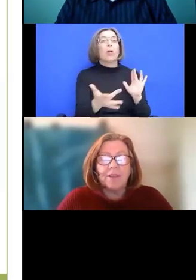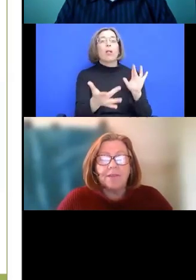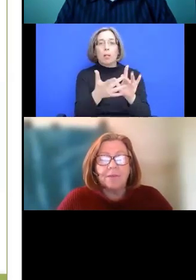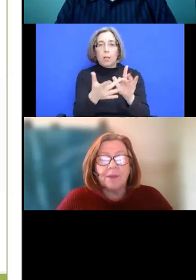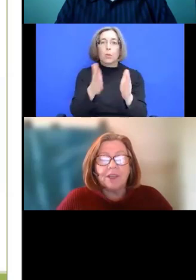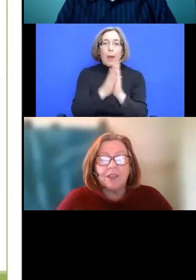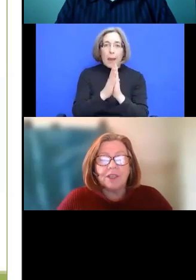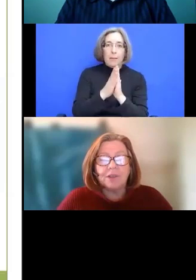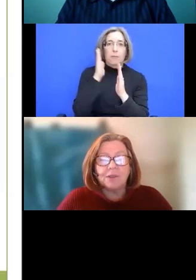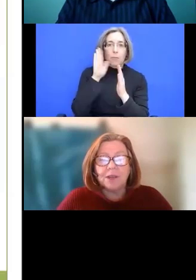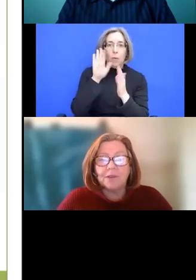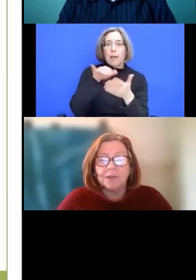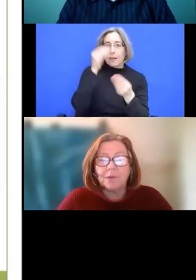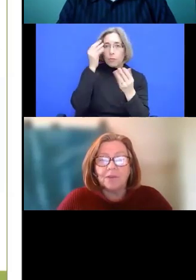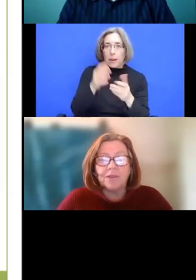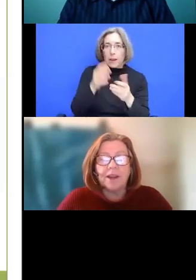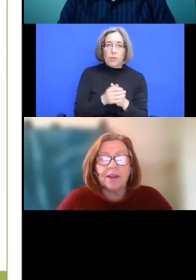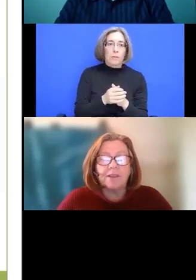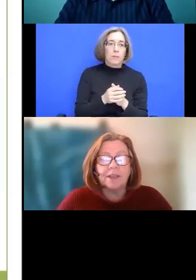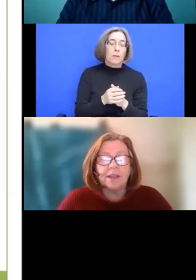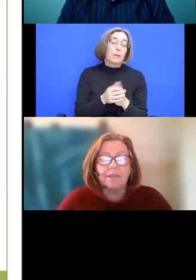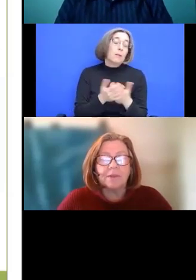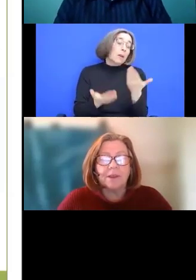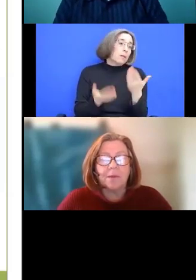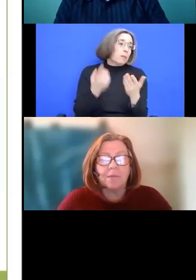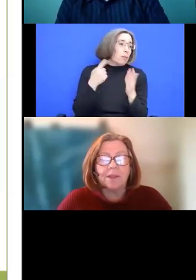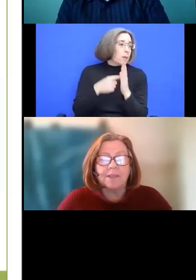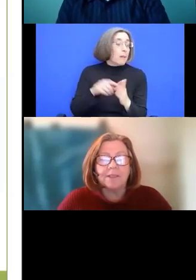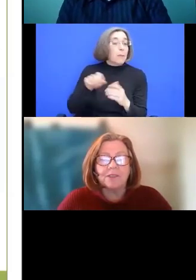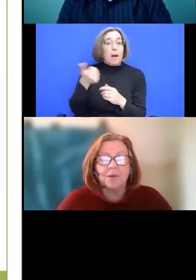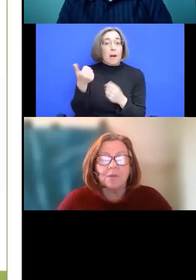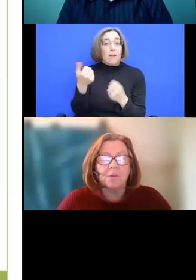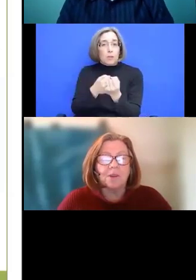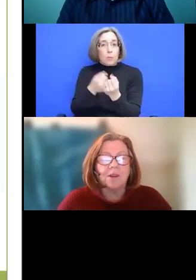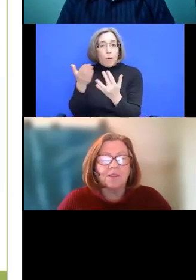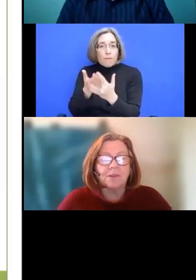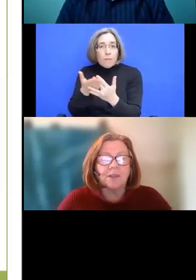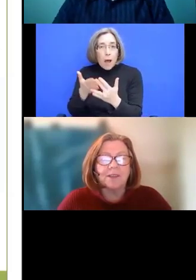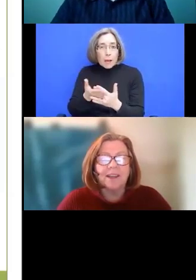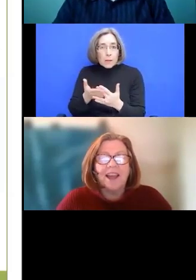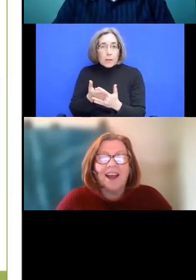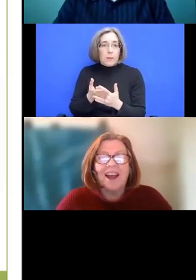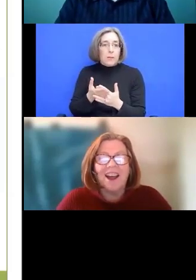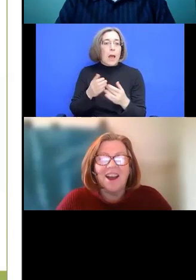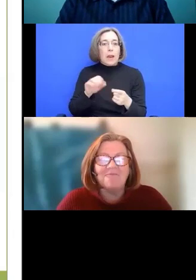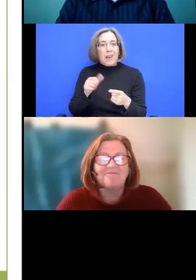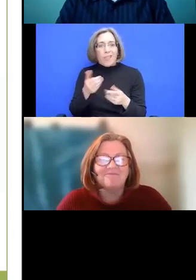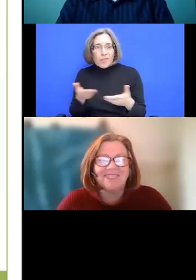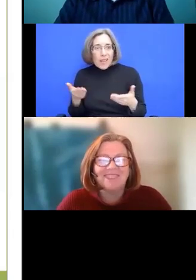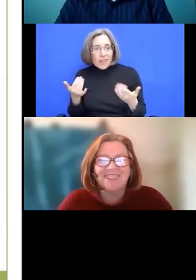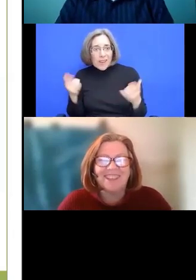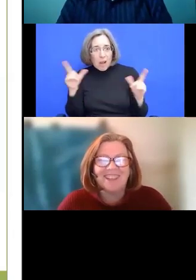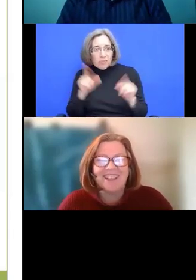Information includes other support files and things that Joe moved off the screen. Joe Schumaker: Oh, sorry.